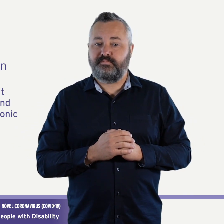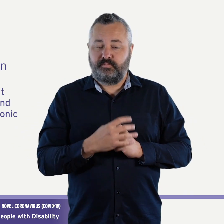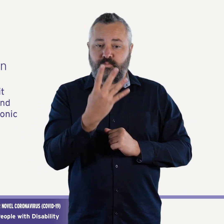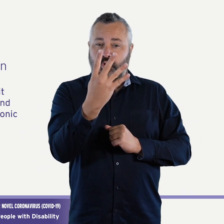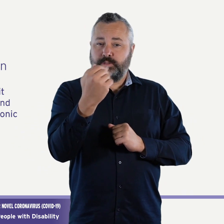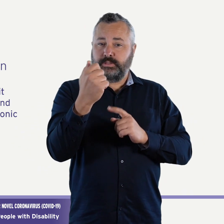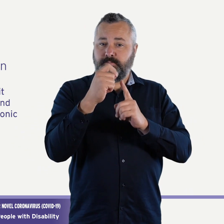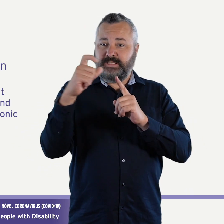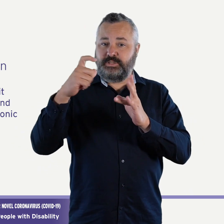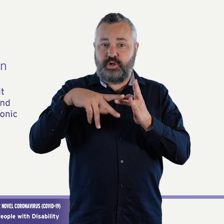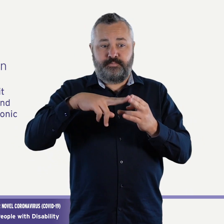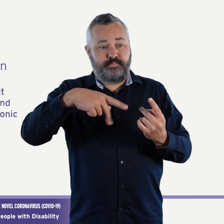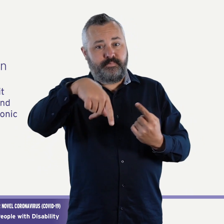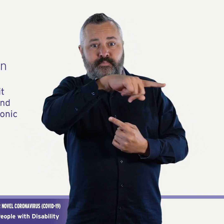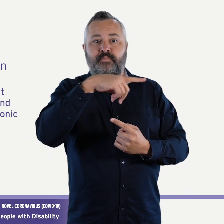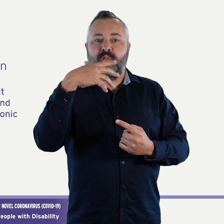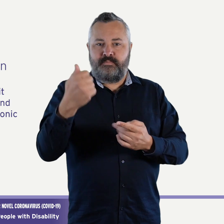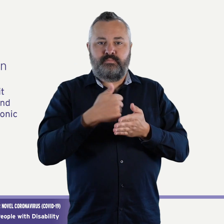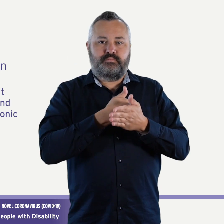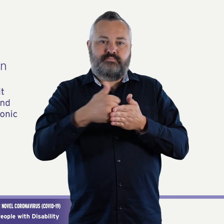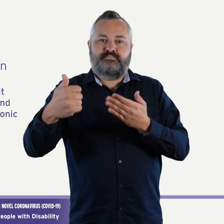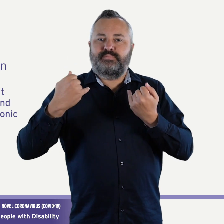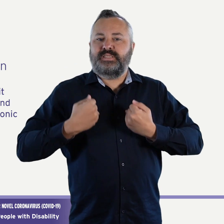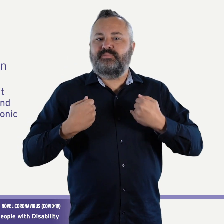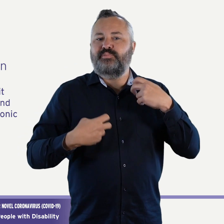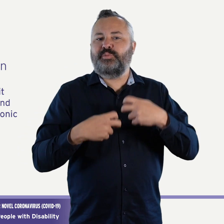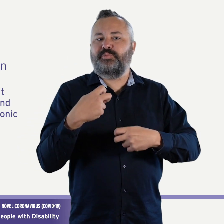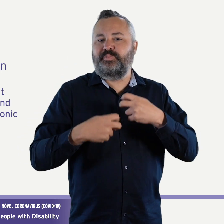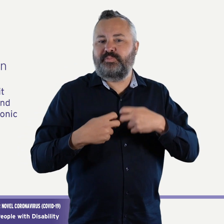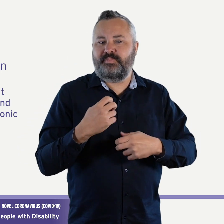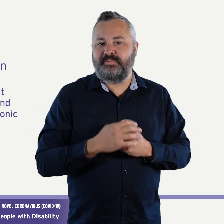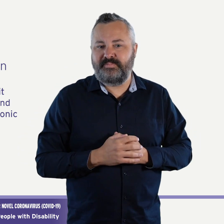46% of Aboriginal and Torres Strait Islander people had one or more chronic conditions.